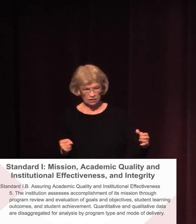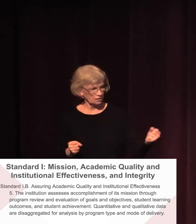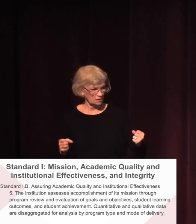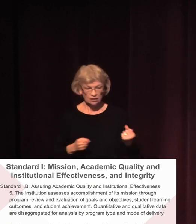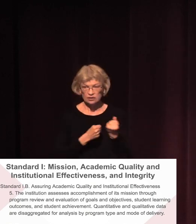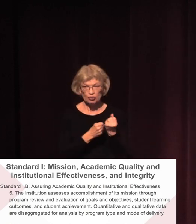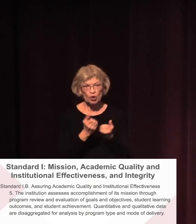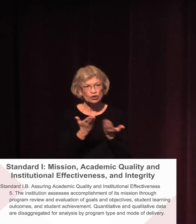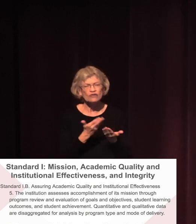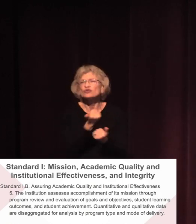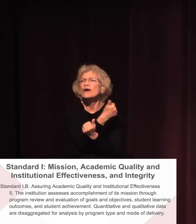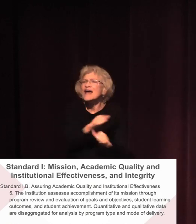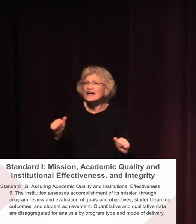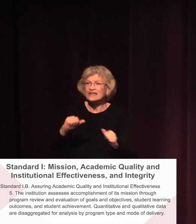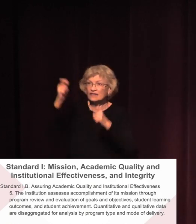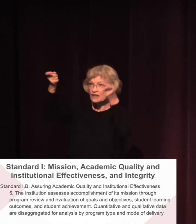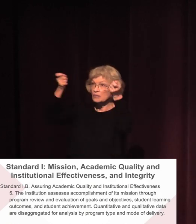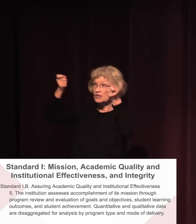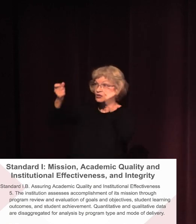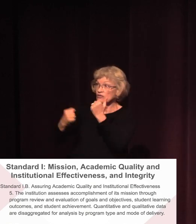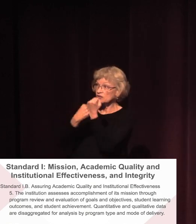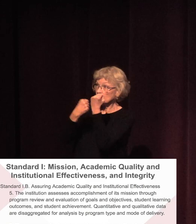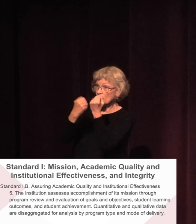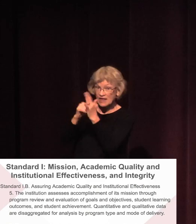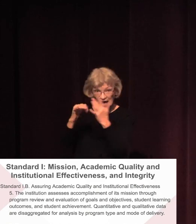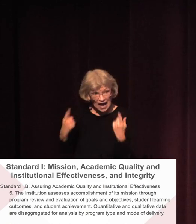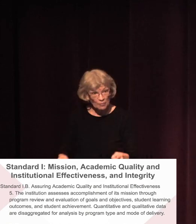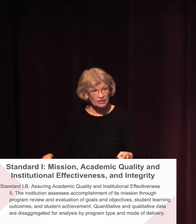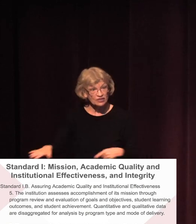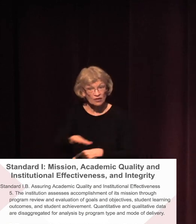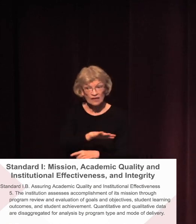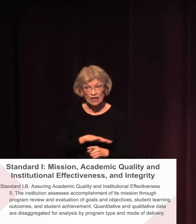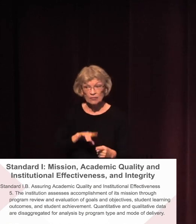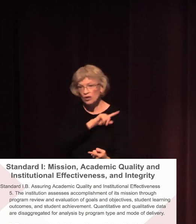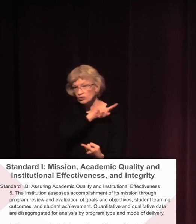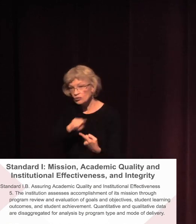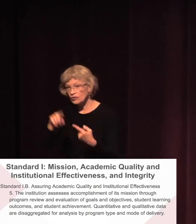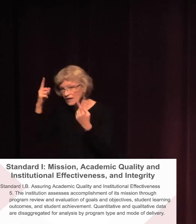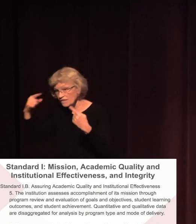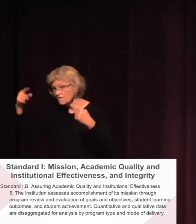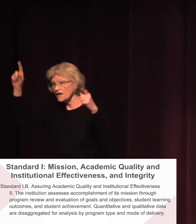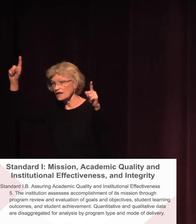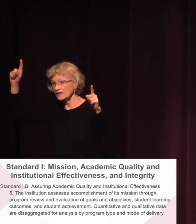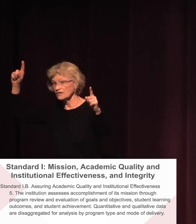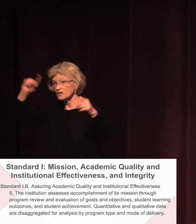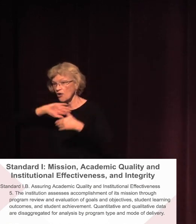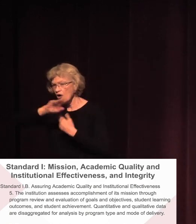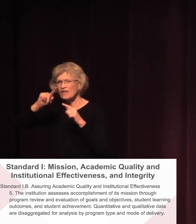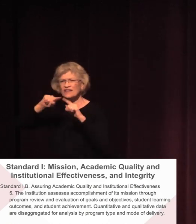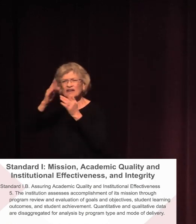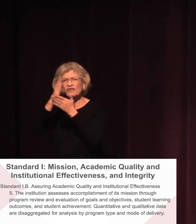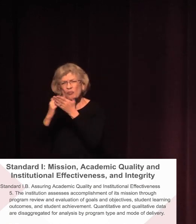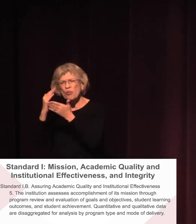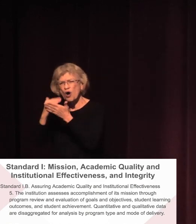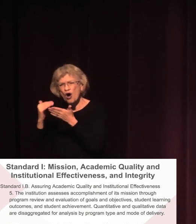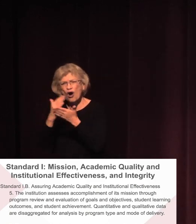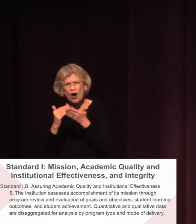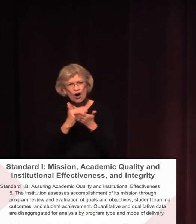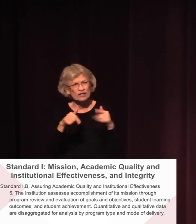the moment we start and instructing the class to the support services we provide to any of the administer to support that happens on our campus, to the effectiveness of all